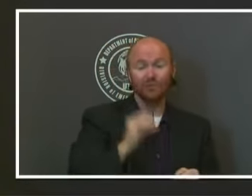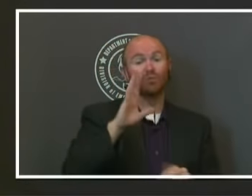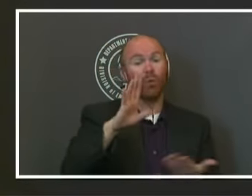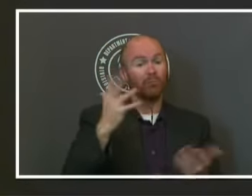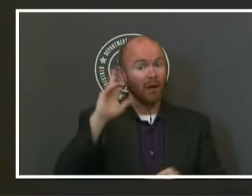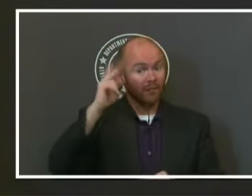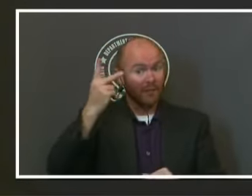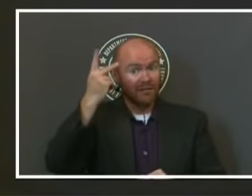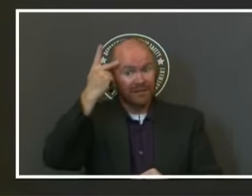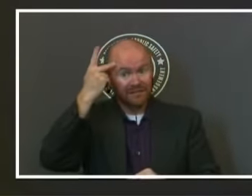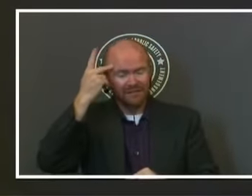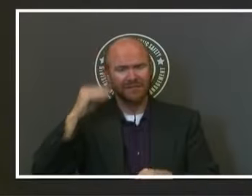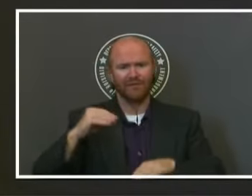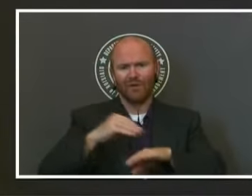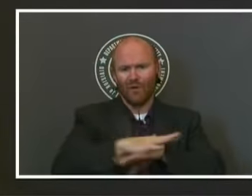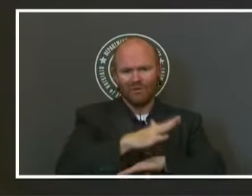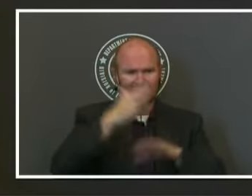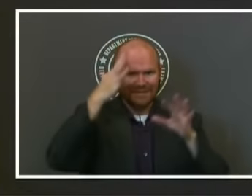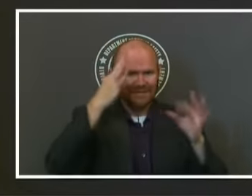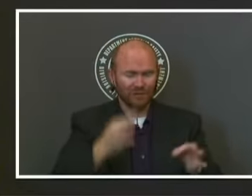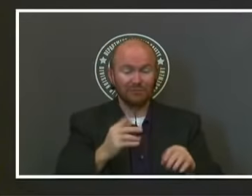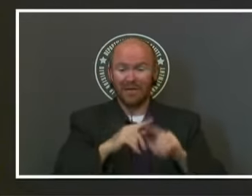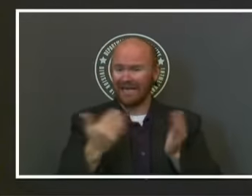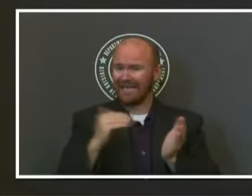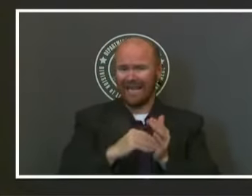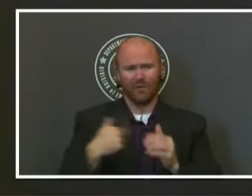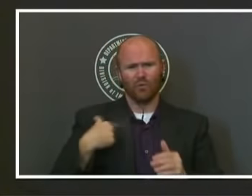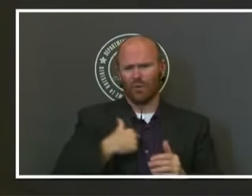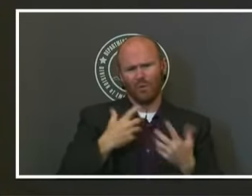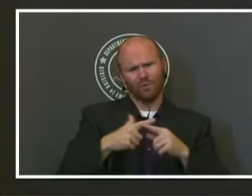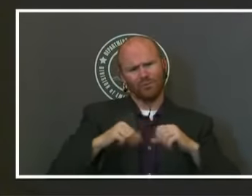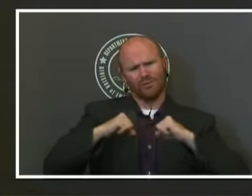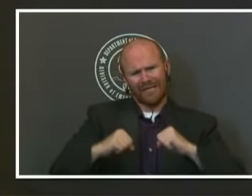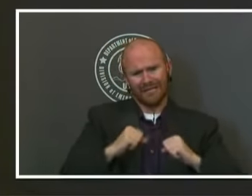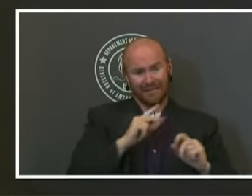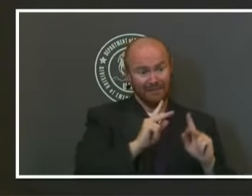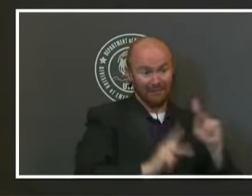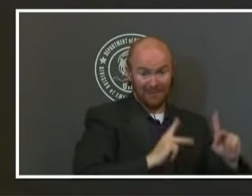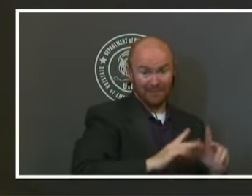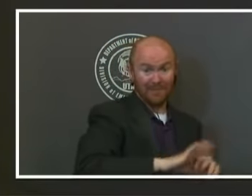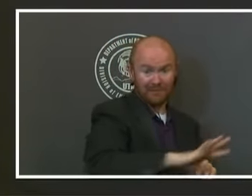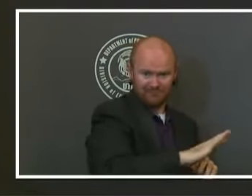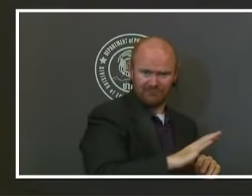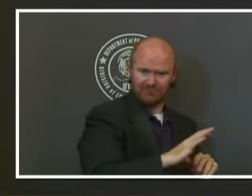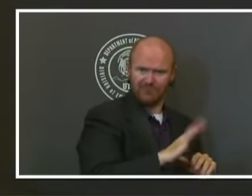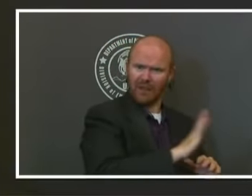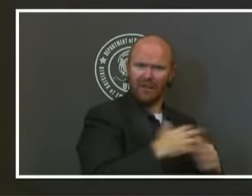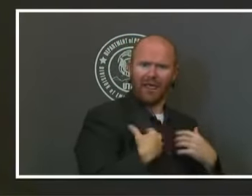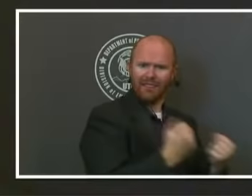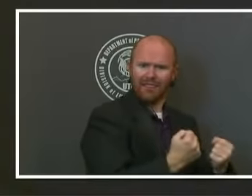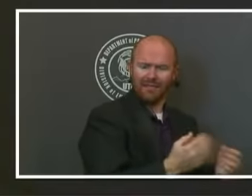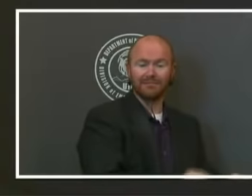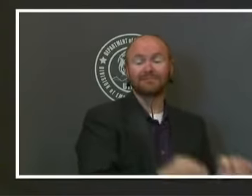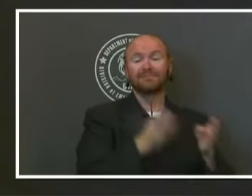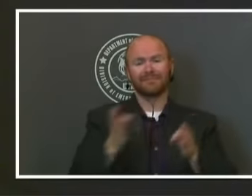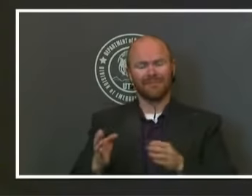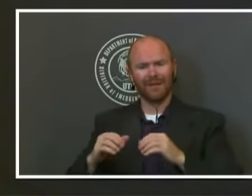protect the people's health and welfare as well as make sure we